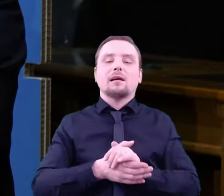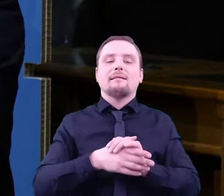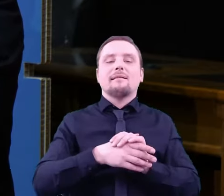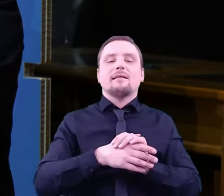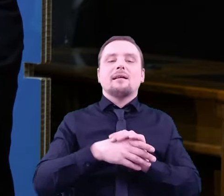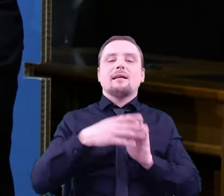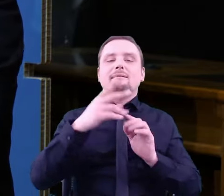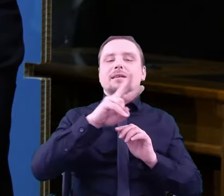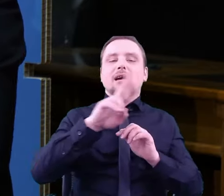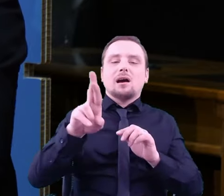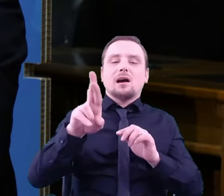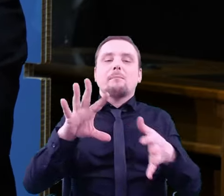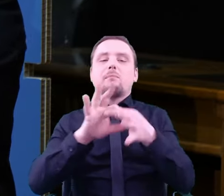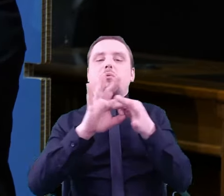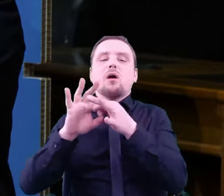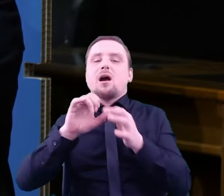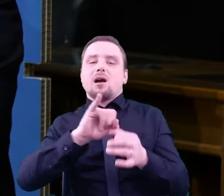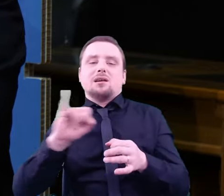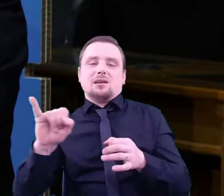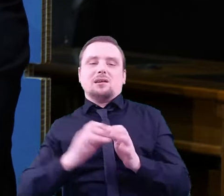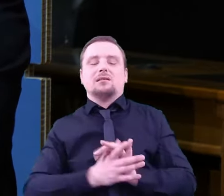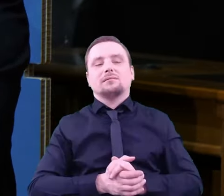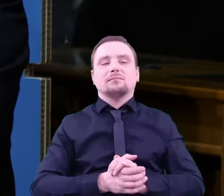Here, we are talking about application of VR goggles.